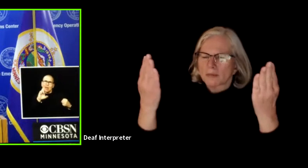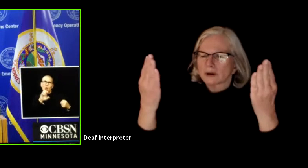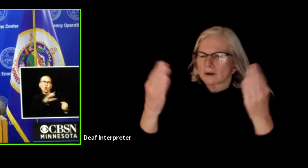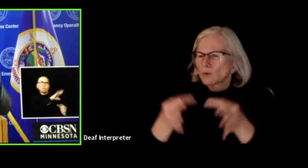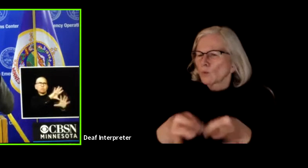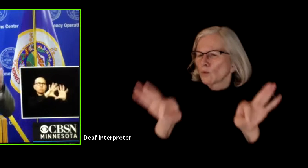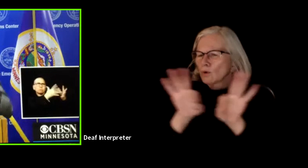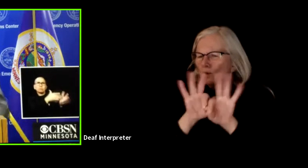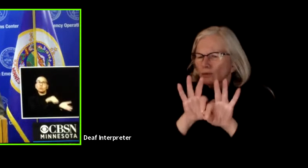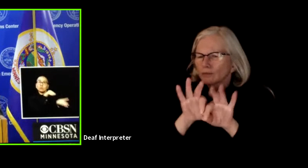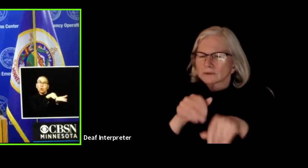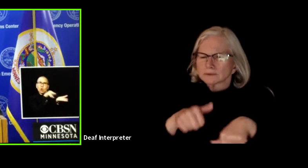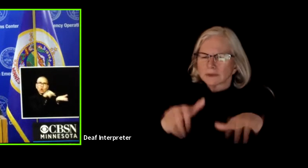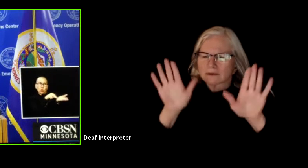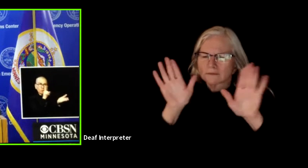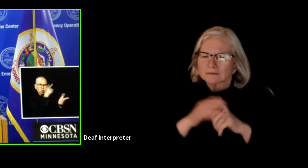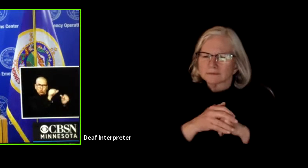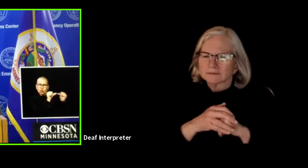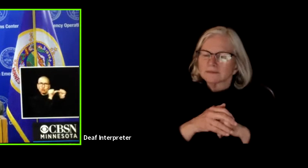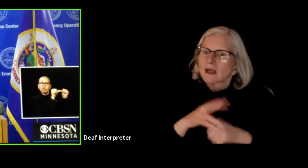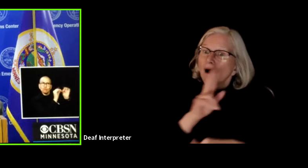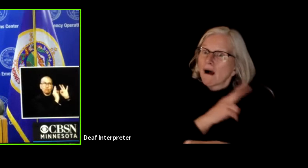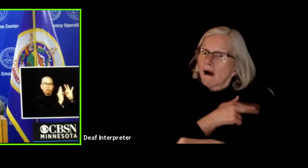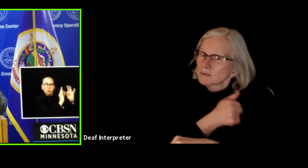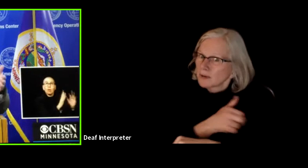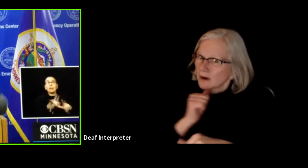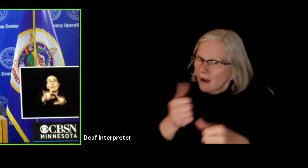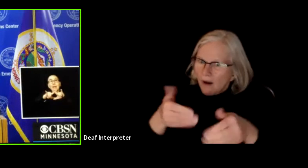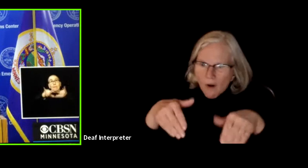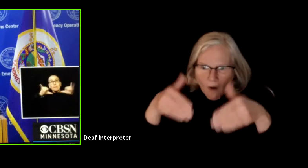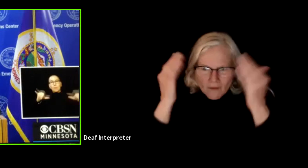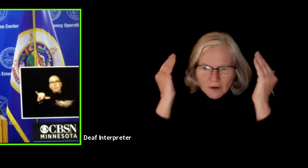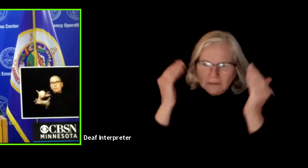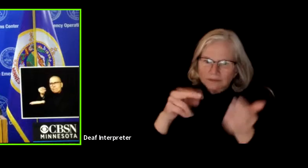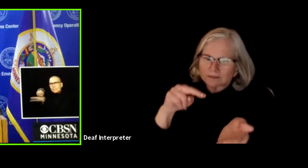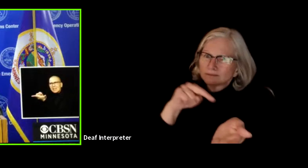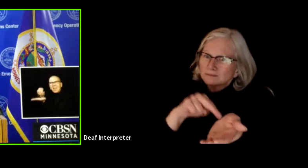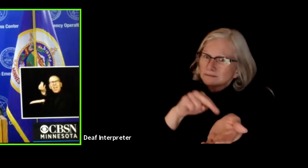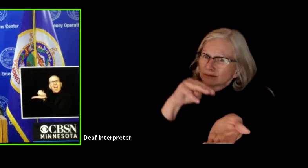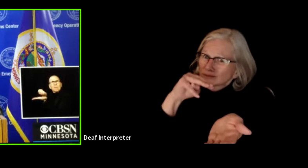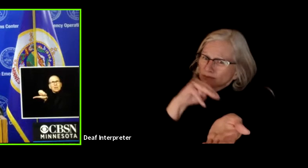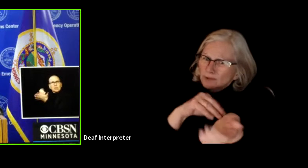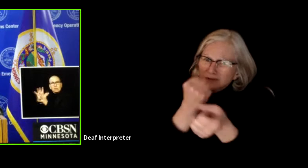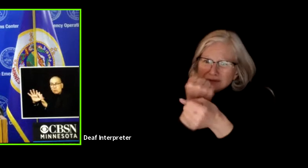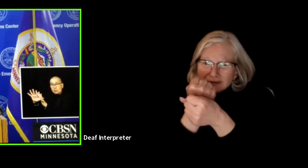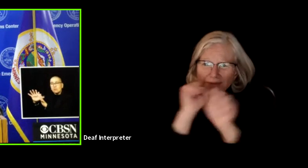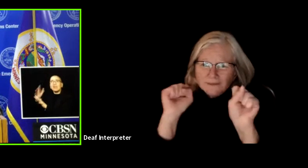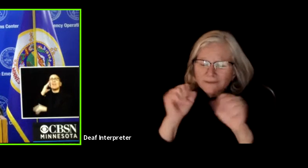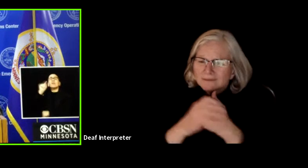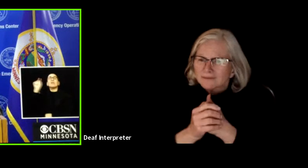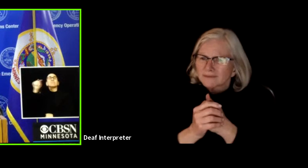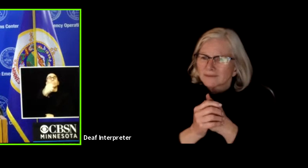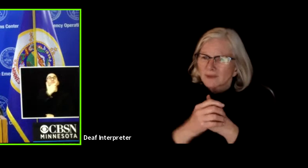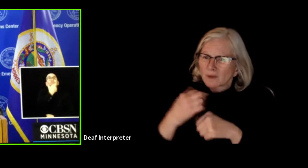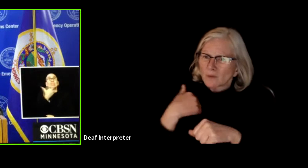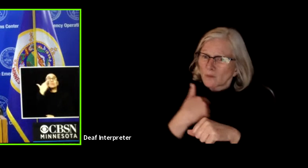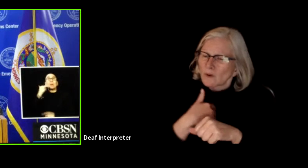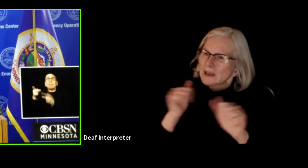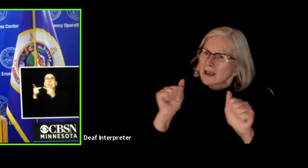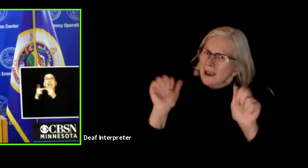BUT WE GET OUR ECONOMY BACK AND WE START GETTING BACK INTO THESE WONDERFUL PLACES THAT ARE FAR MORE THAN JUST A PLACE TO GRAB A HAMBURGER, IT'S WHERE ALL